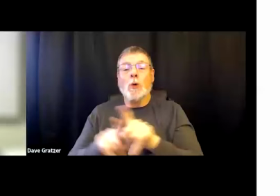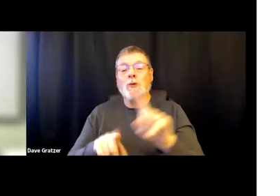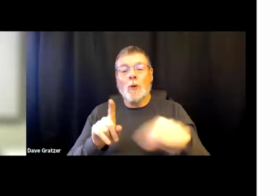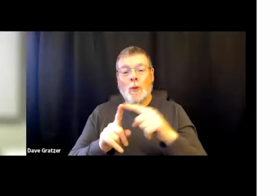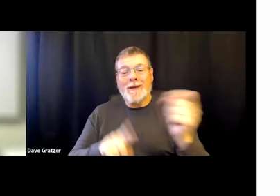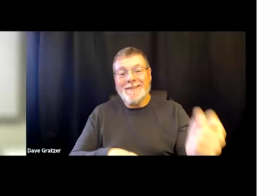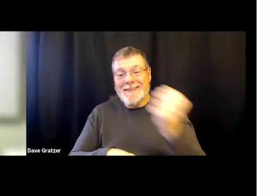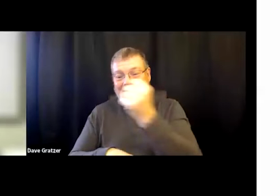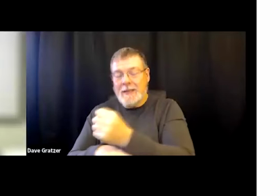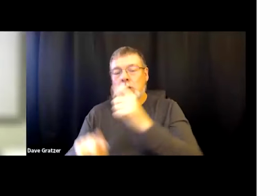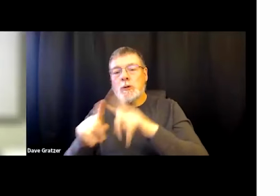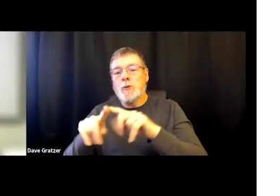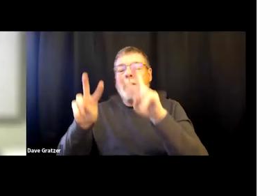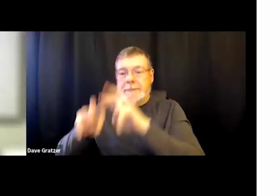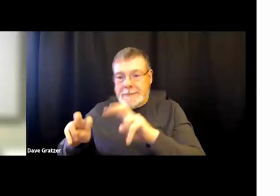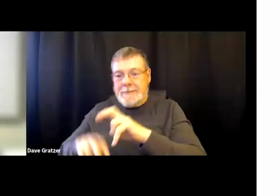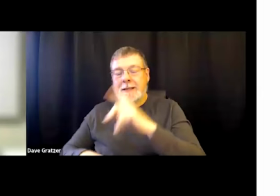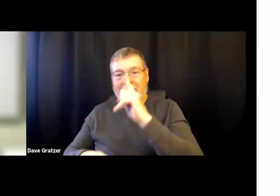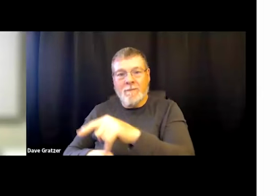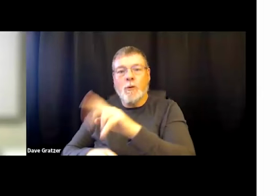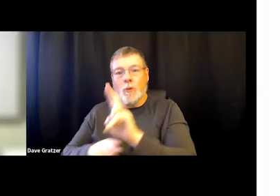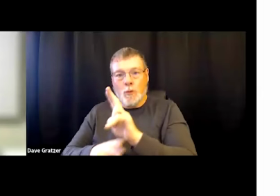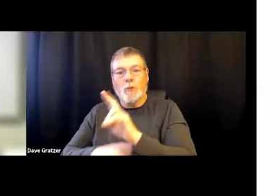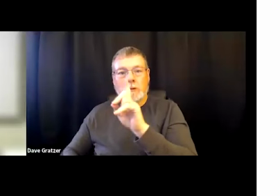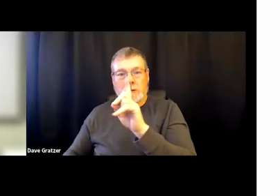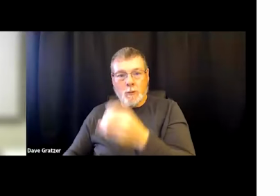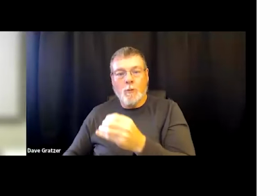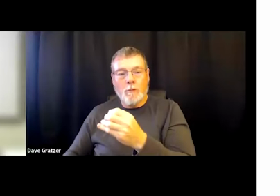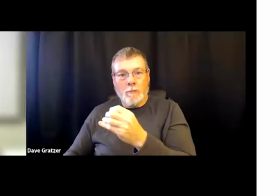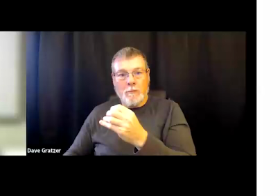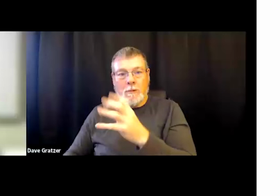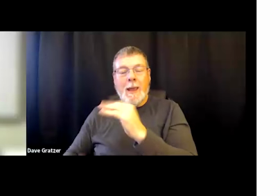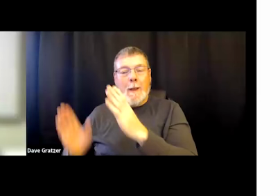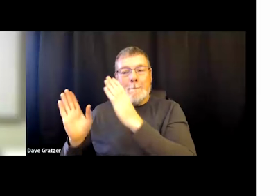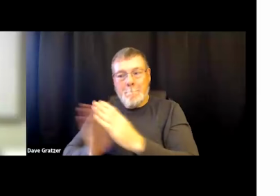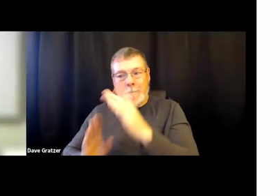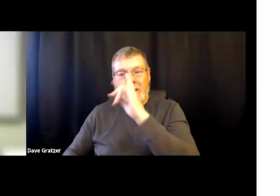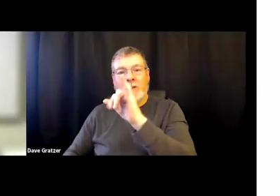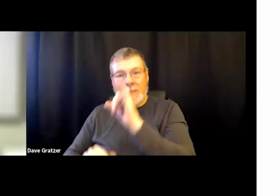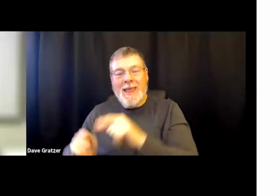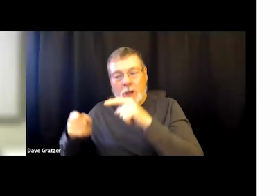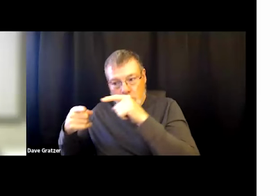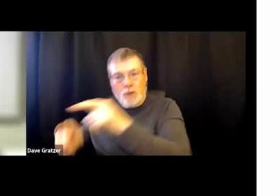to assess for opioid use disorders and to plan for that during reentry planning.